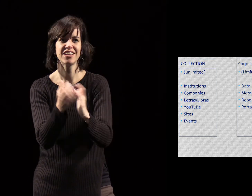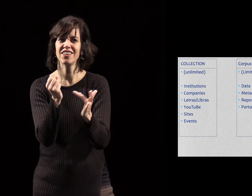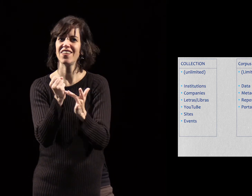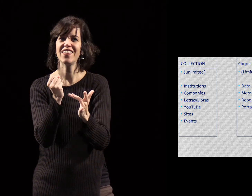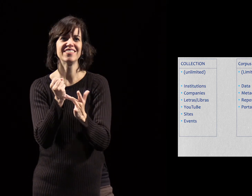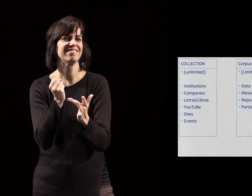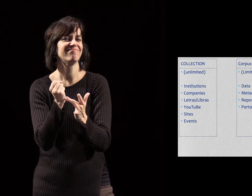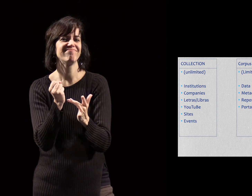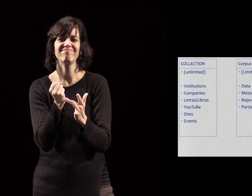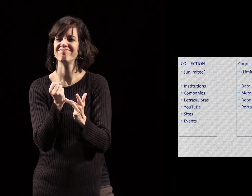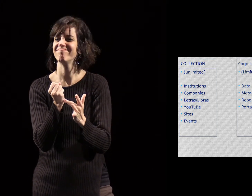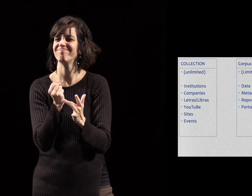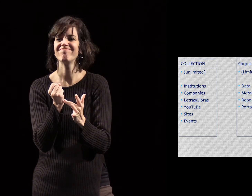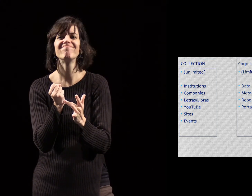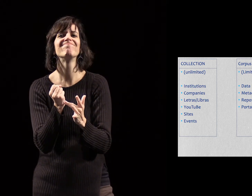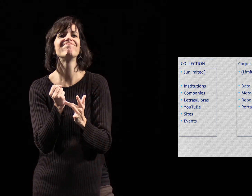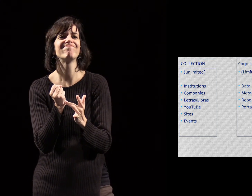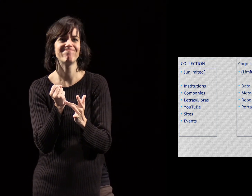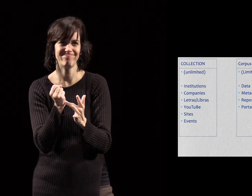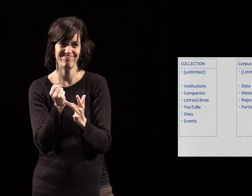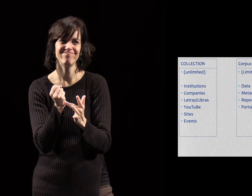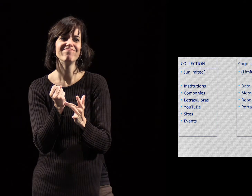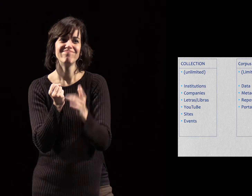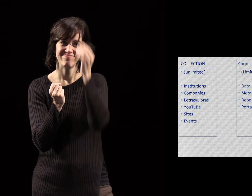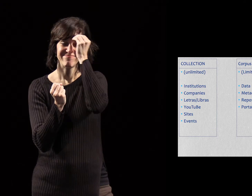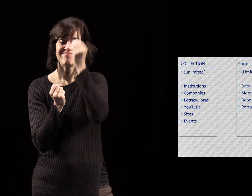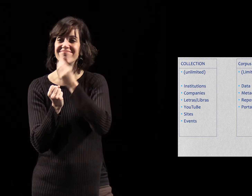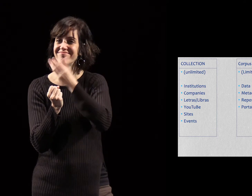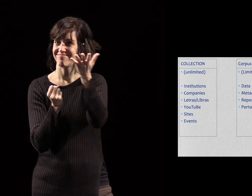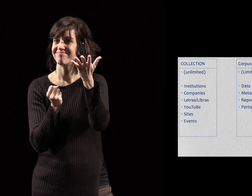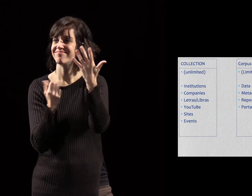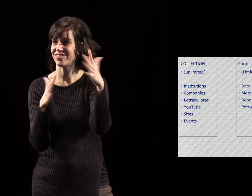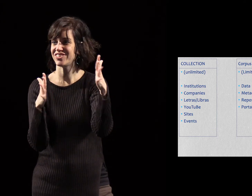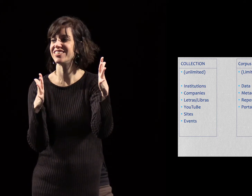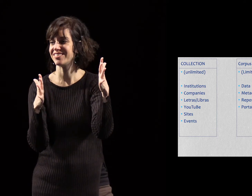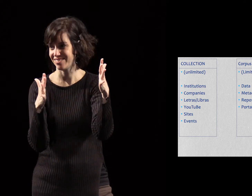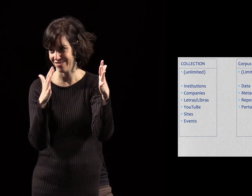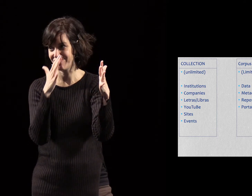You can't trust technology and trust that your things will always be there.